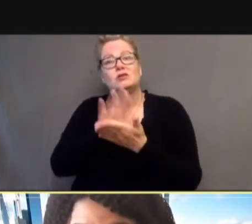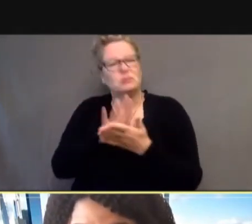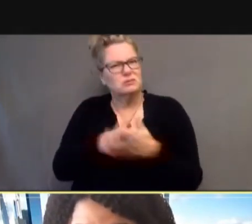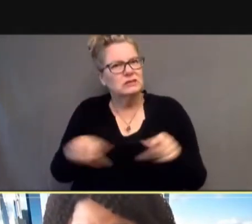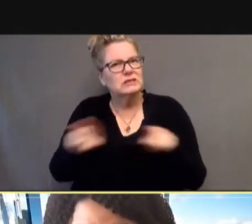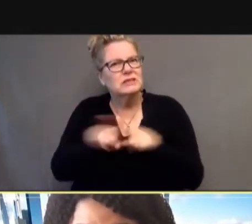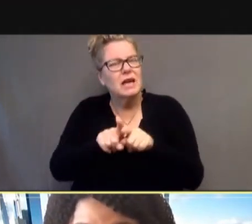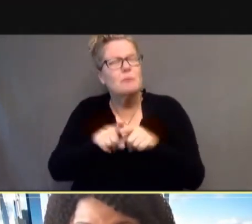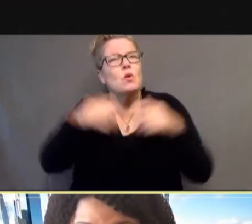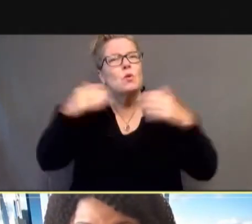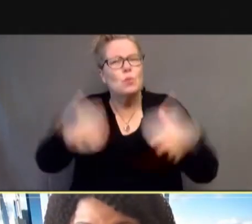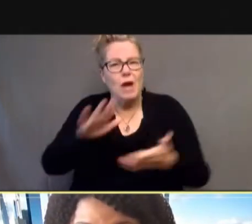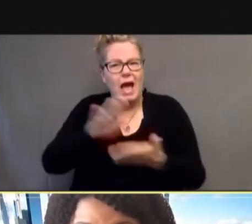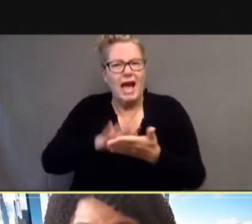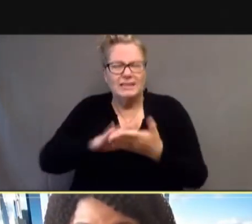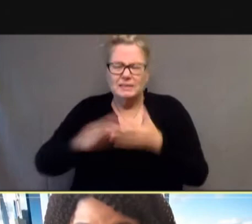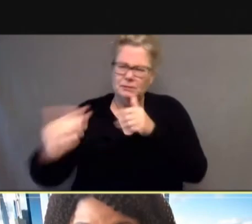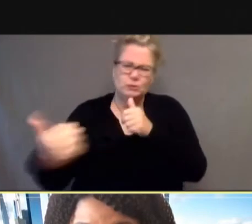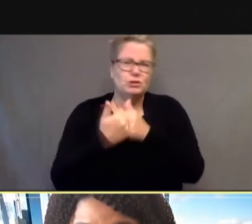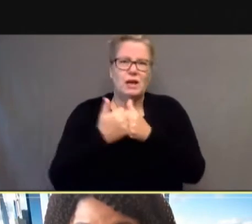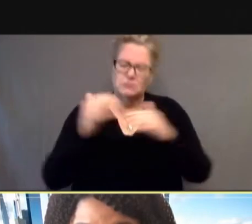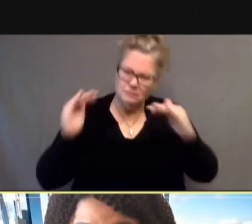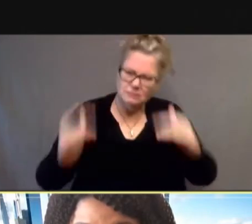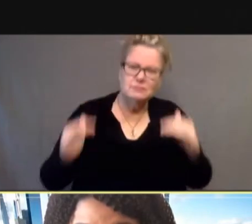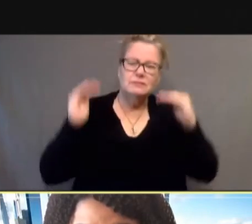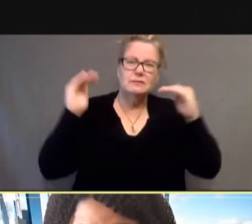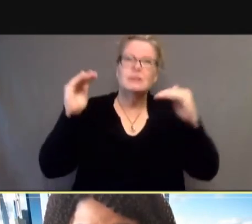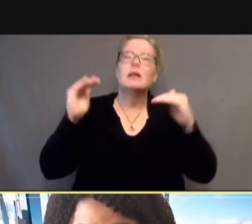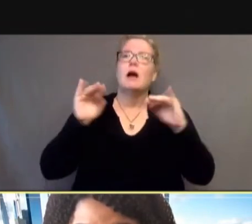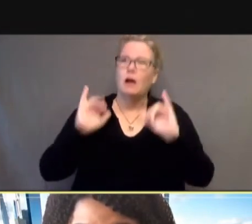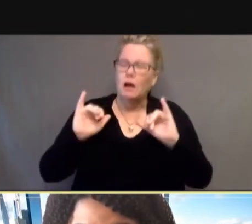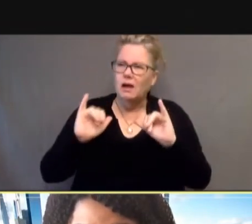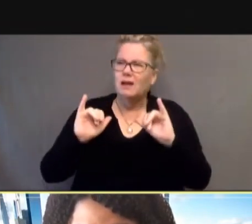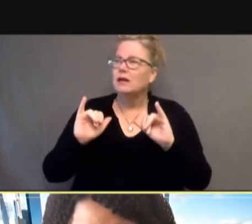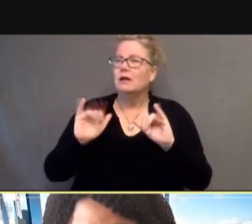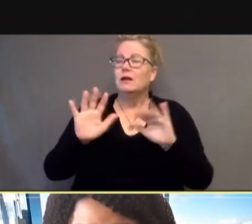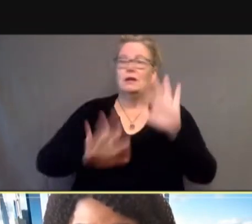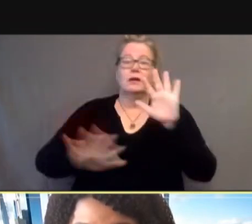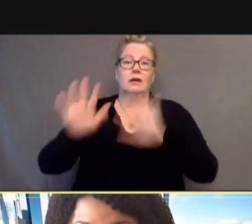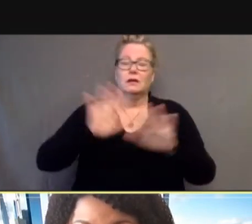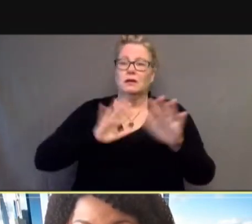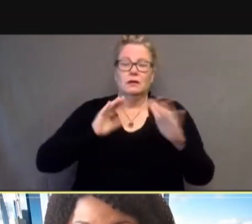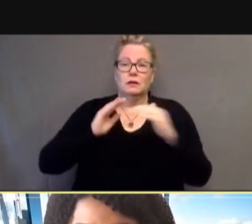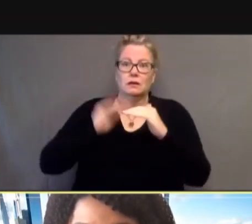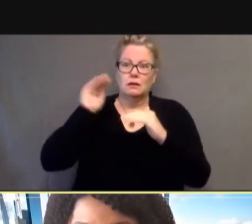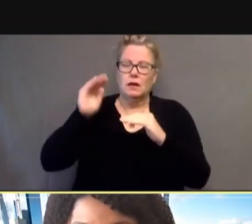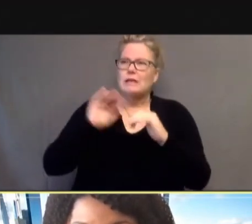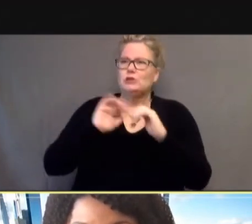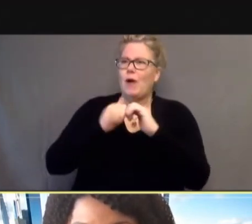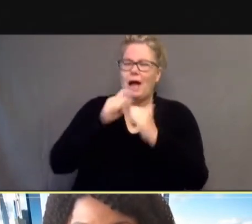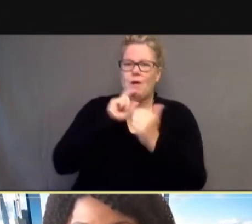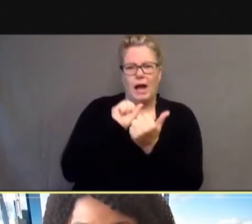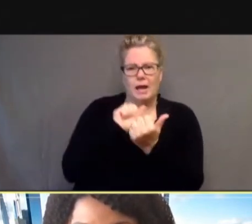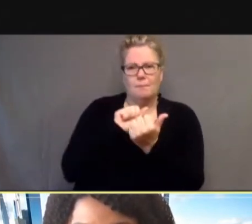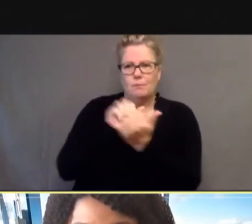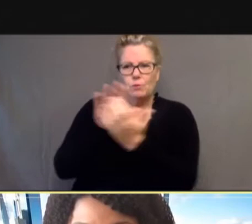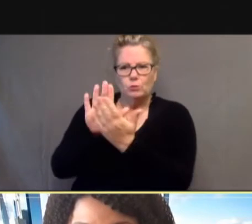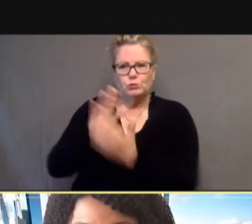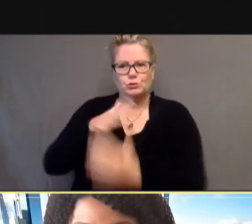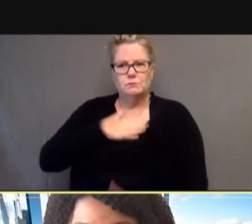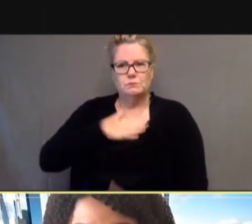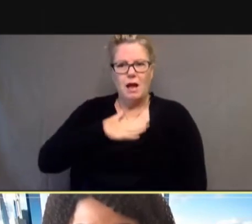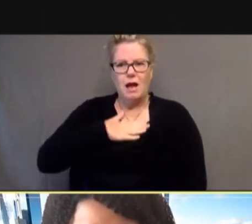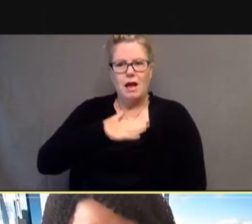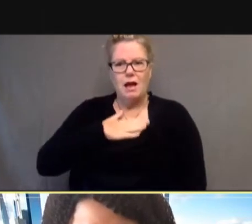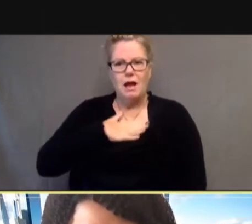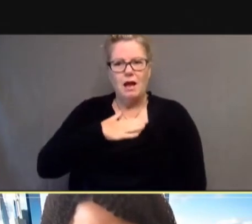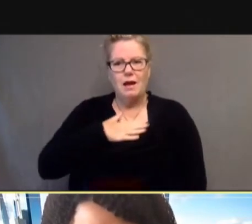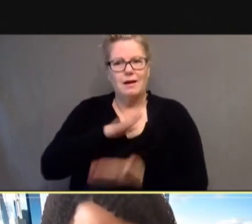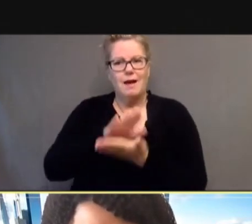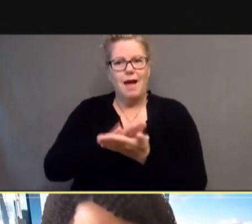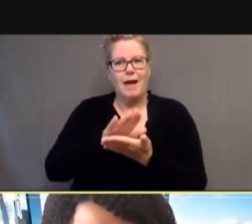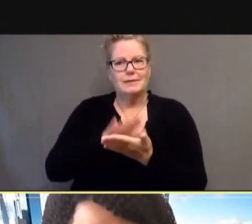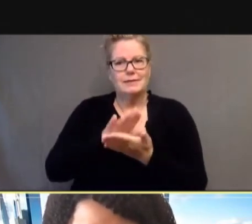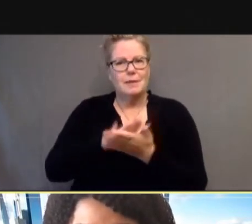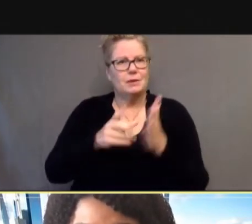schooling I found that I needed to adjust how I approach my academic requirements, how